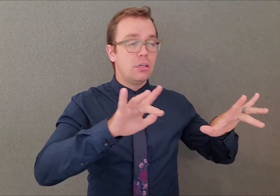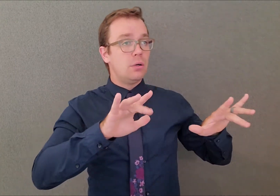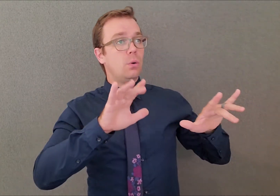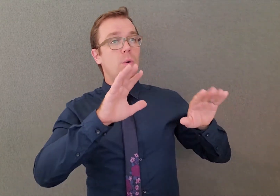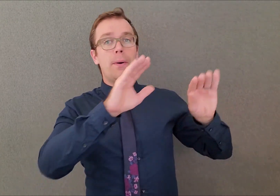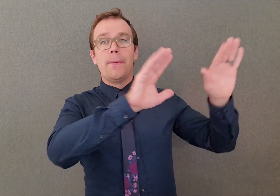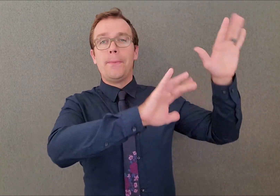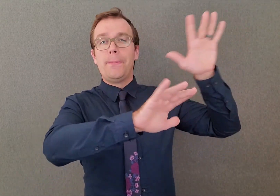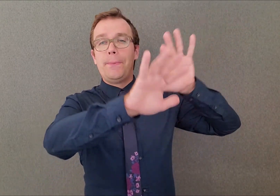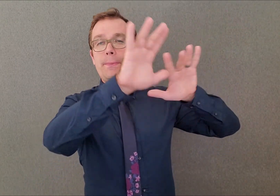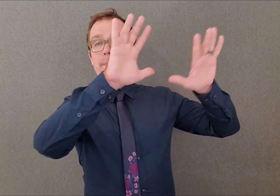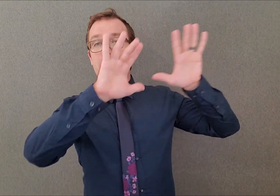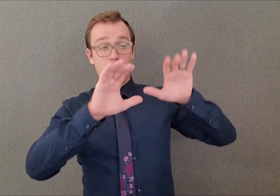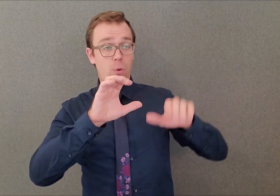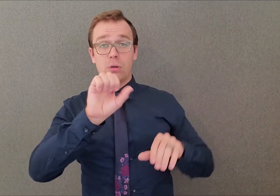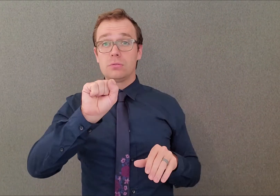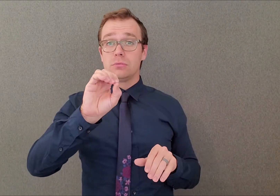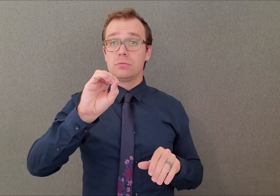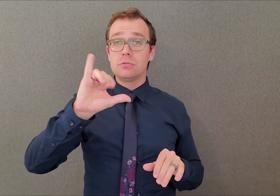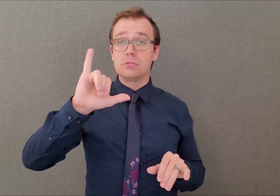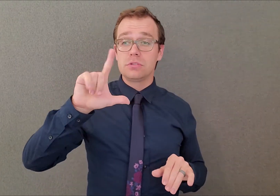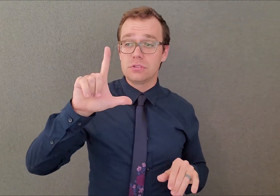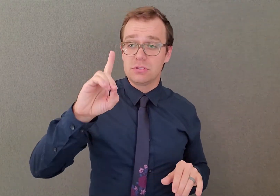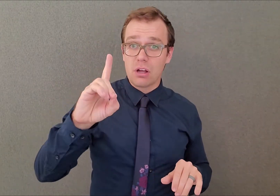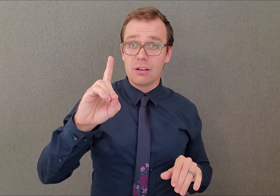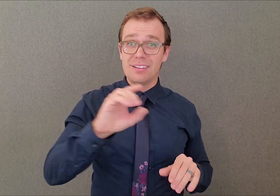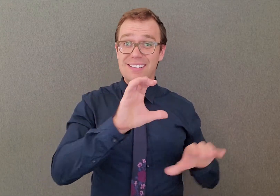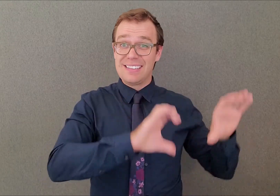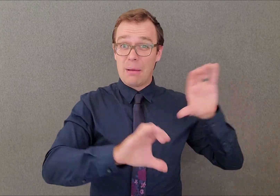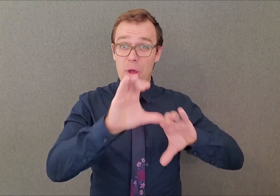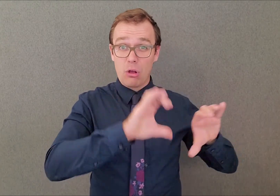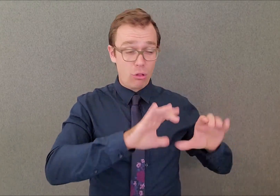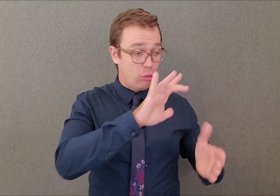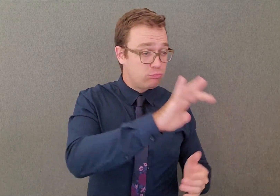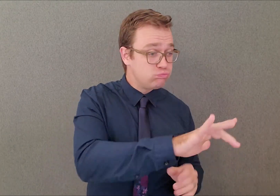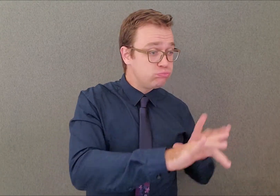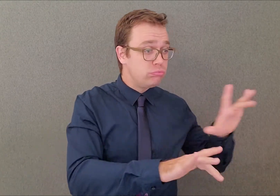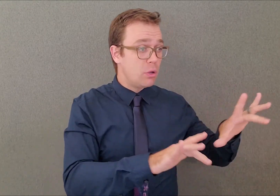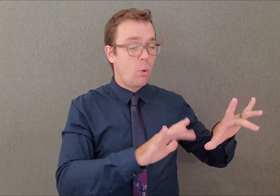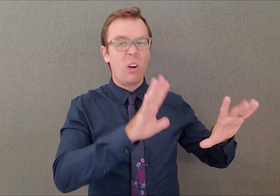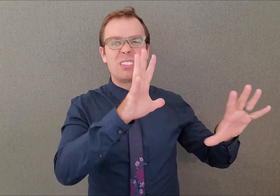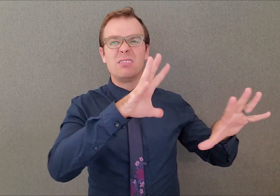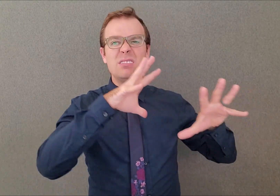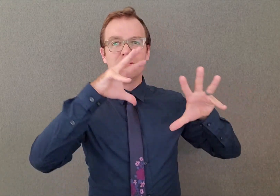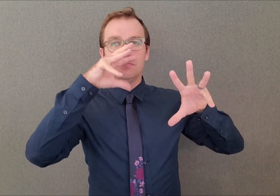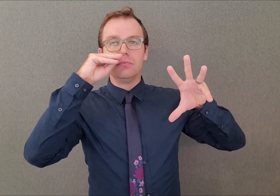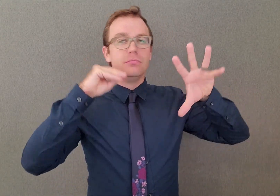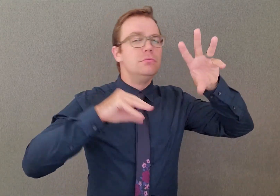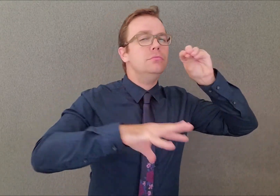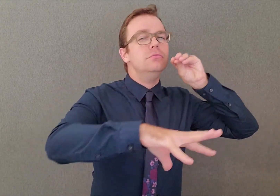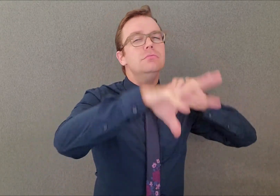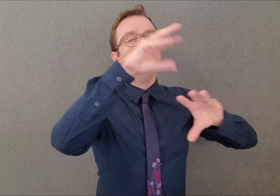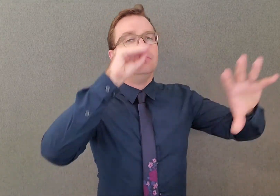or condensed solid chemical deposits. Try not to inhale gases, fumes, and smoke.